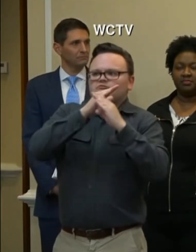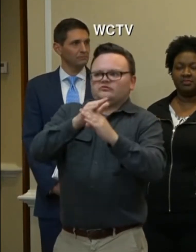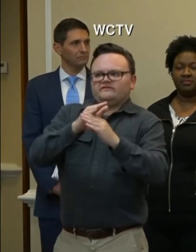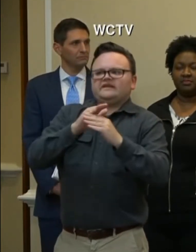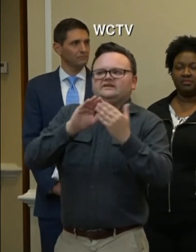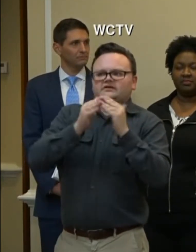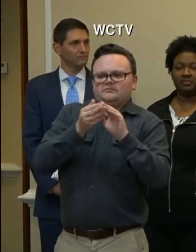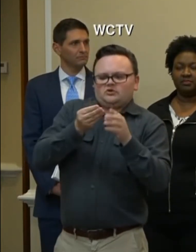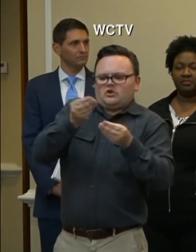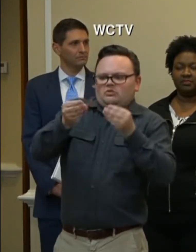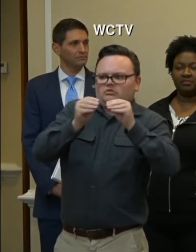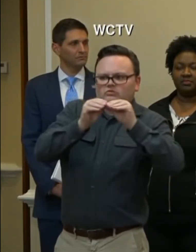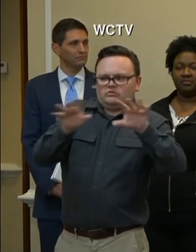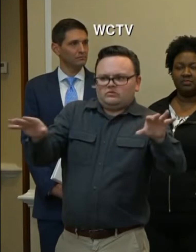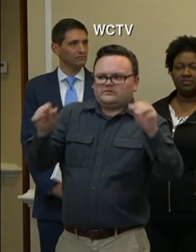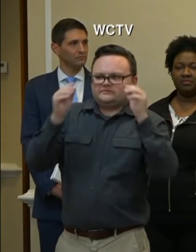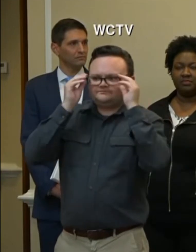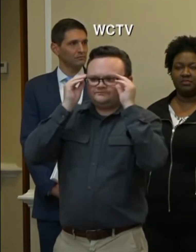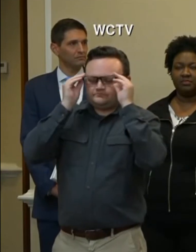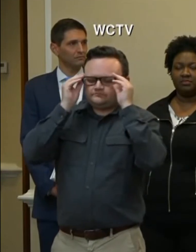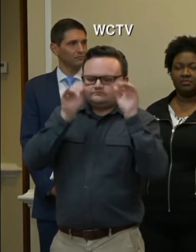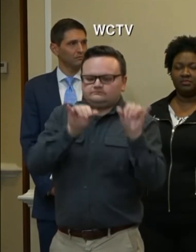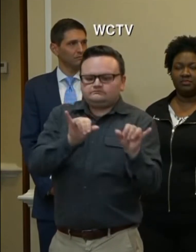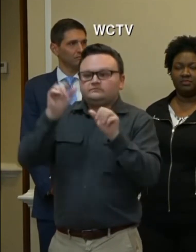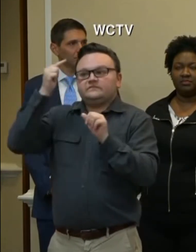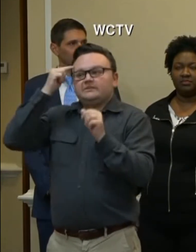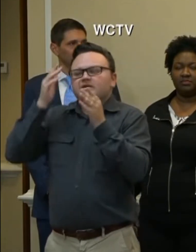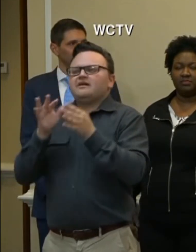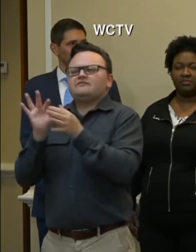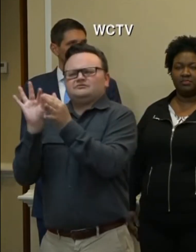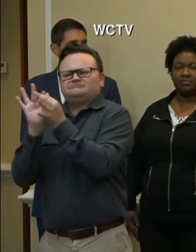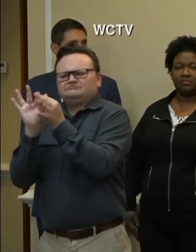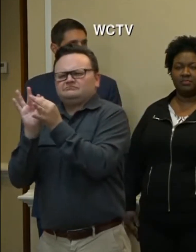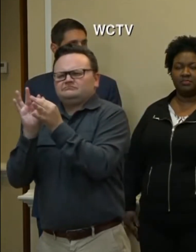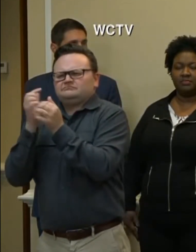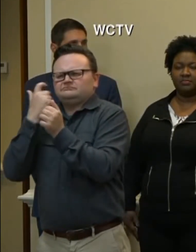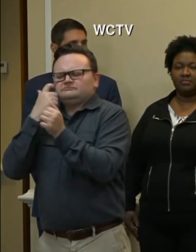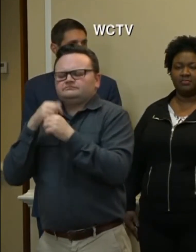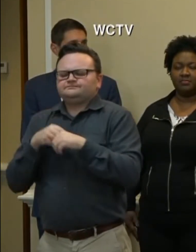mentioned if we look at the individuals who have had Co vyd 19 in our state with